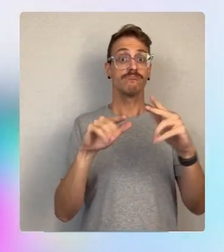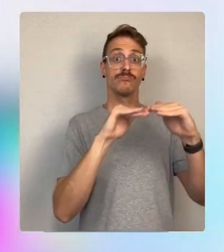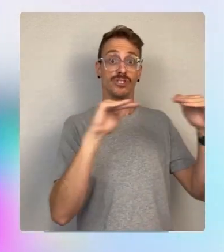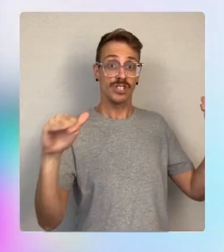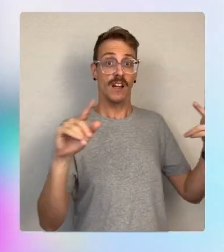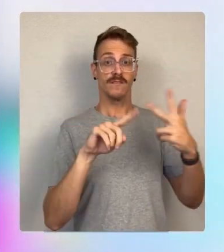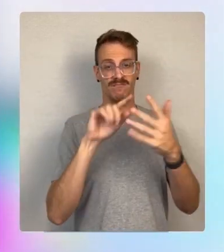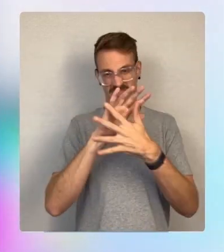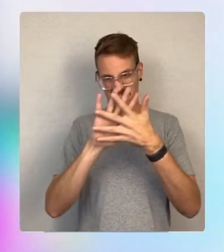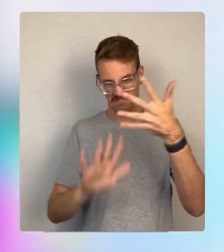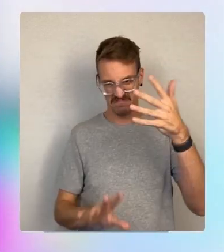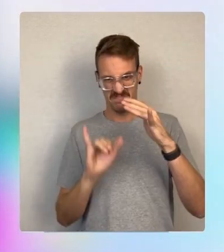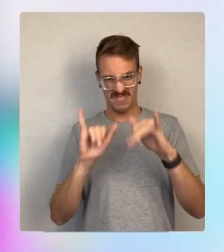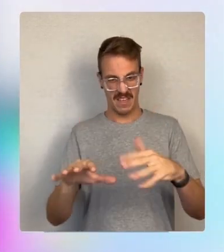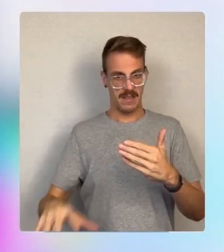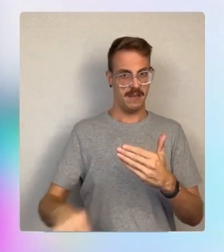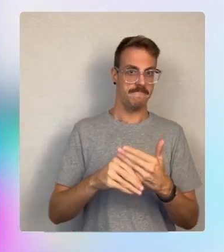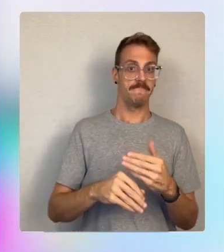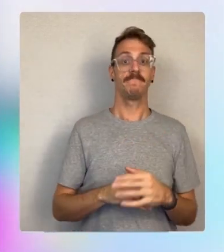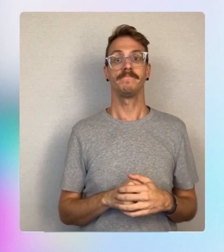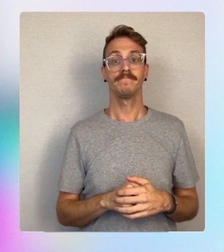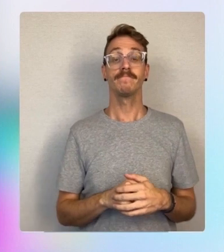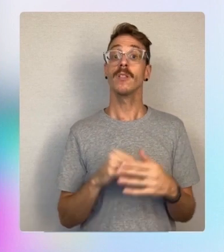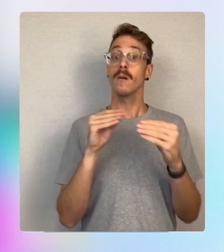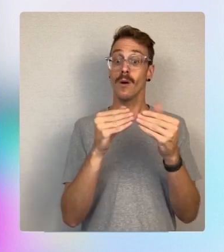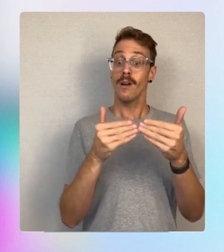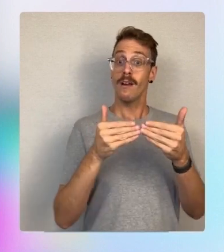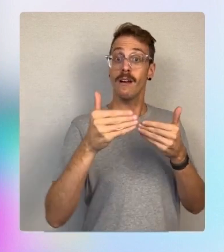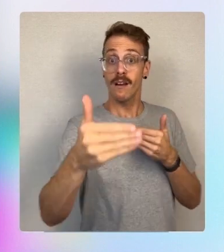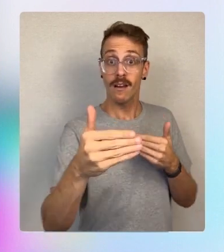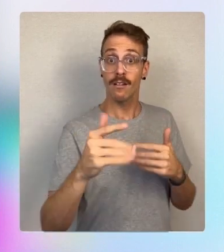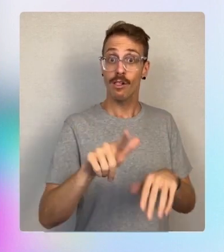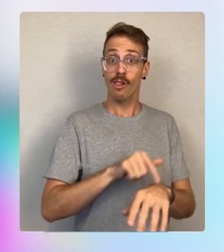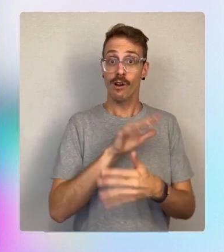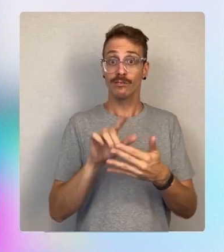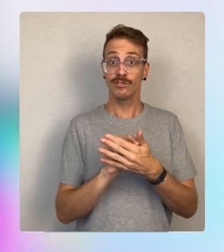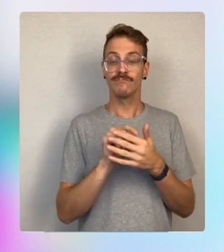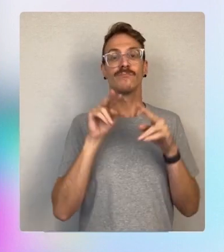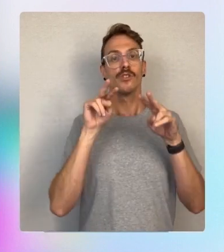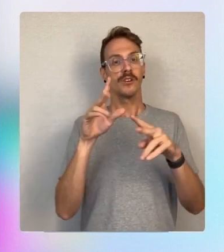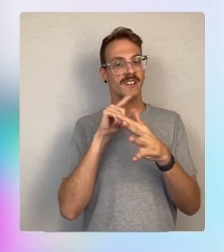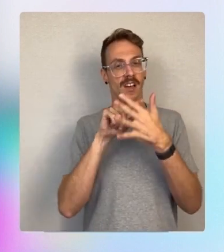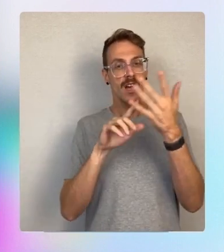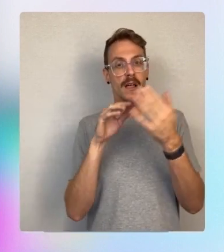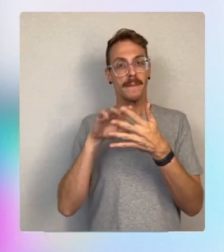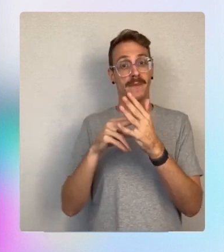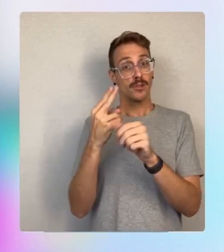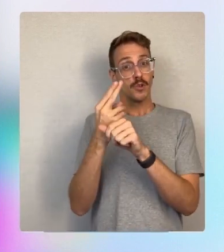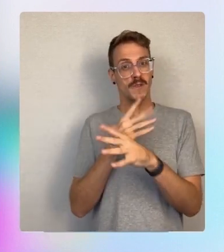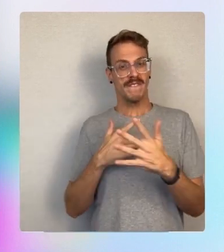And longer term, we will be focusing on capabilities that reduce user friction and make Scene Capture more seamless.